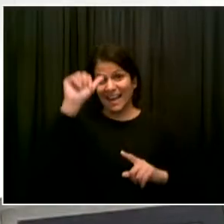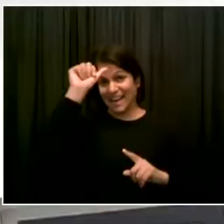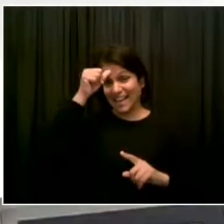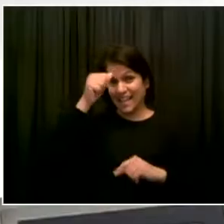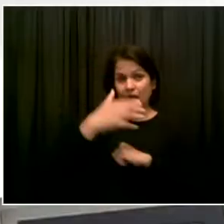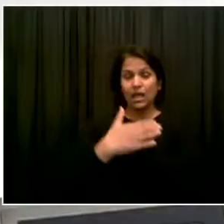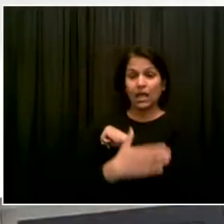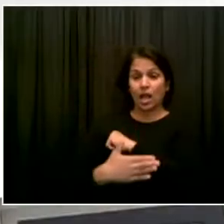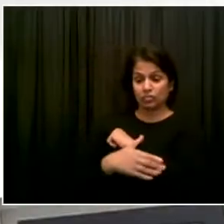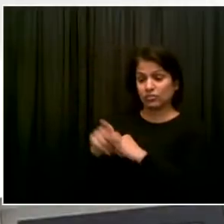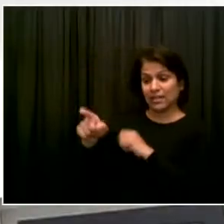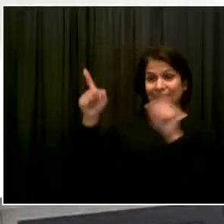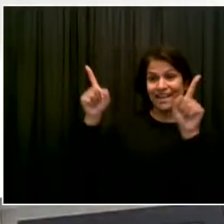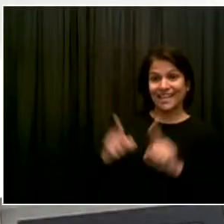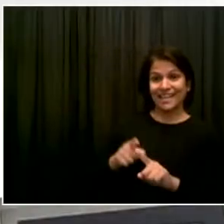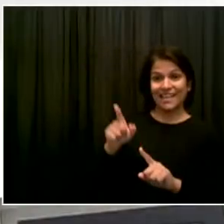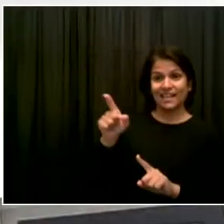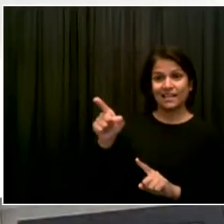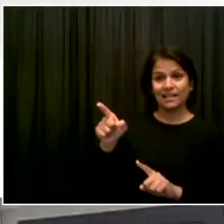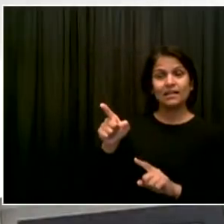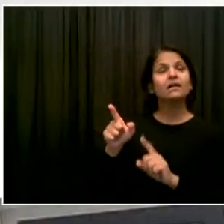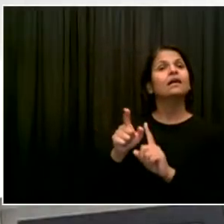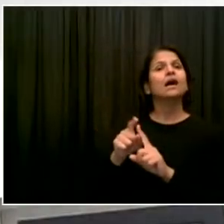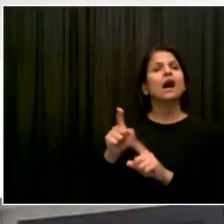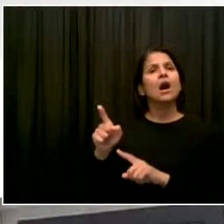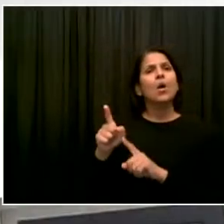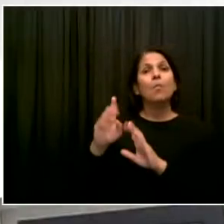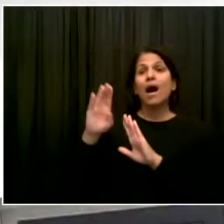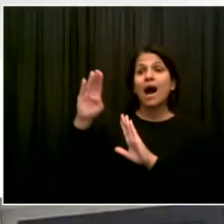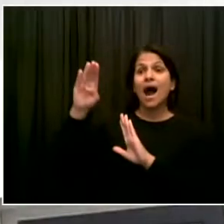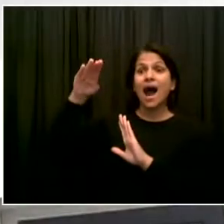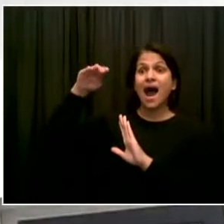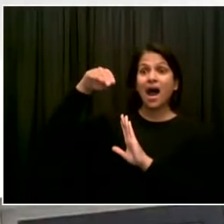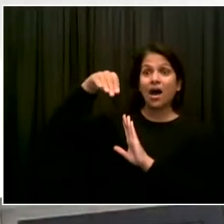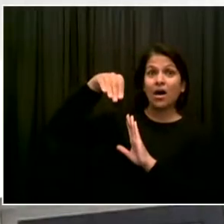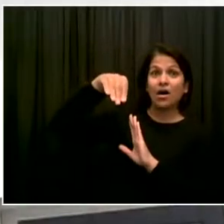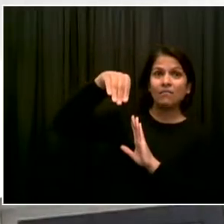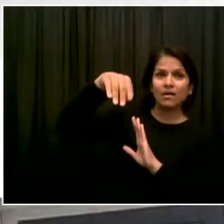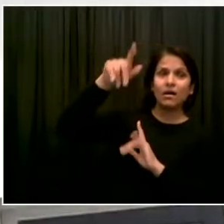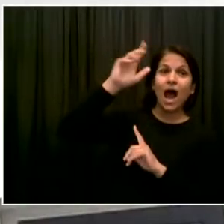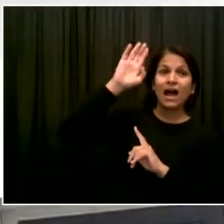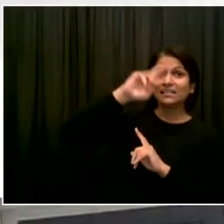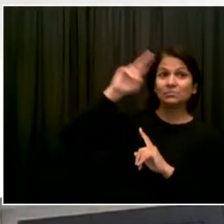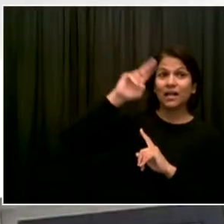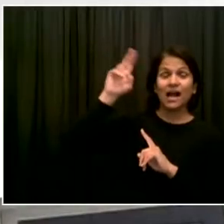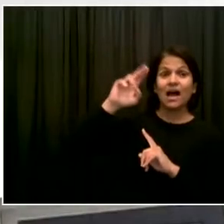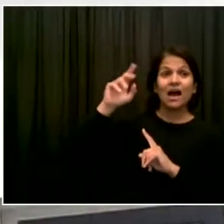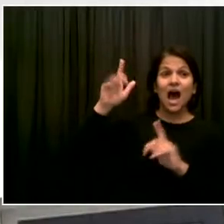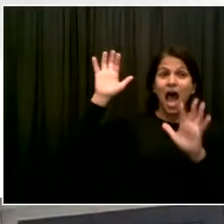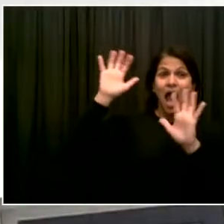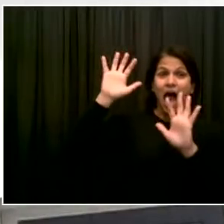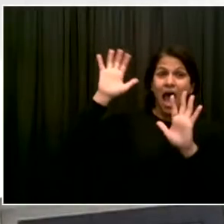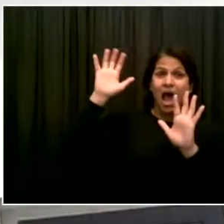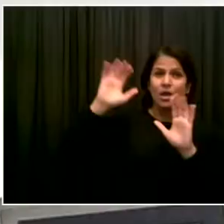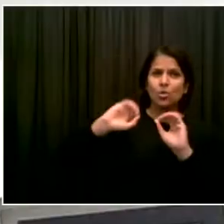WE SAW THIS DRAMATICALLY IN INDA.I VEY RHGHI ATRES OF INFECTION, HOSPITAL S